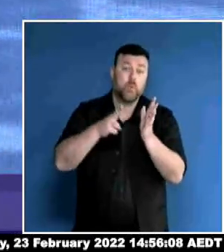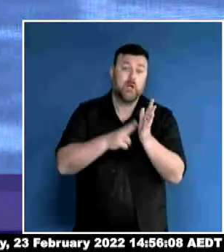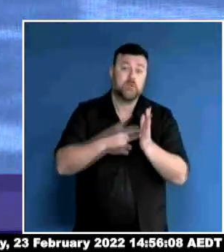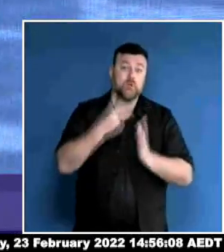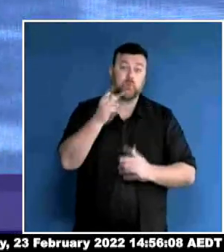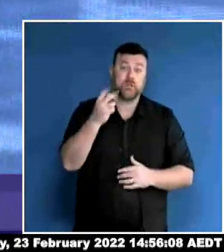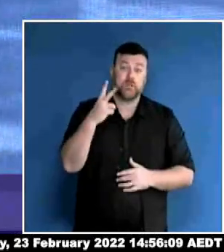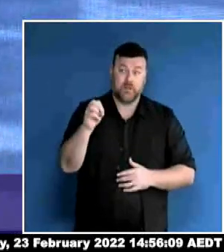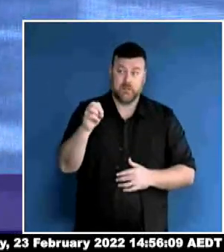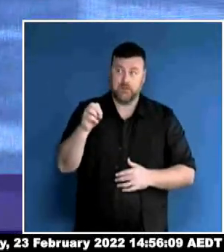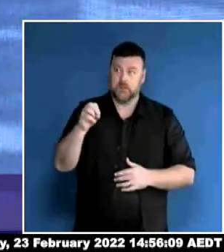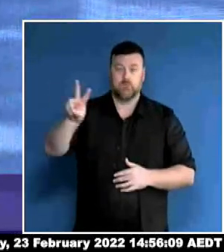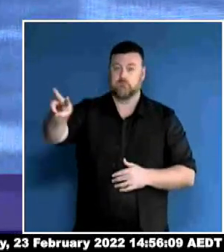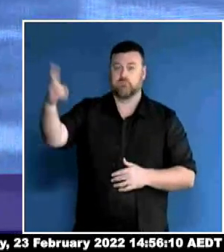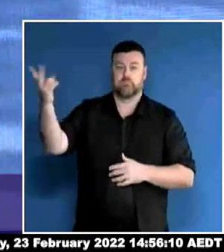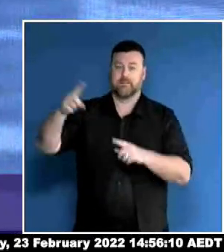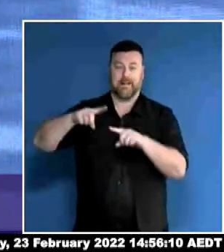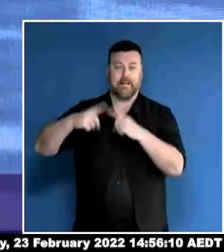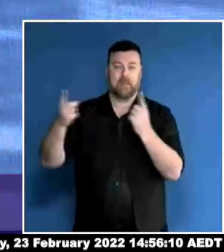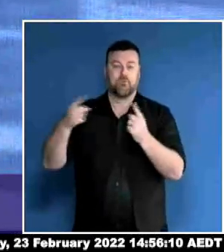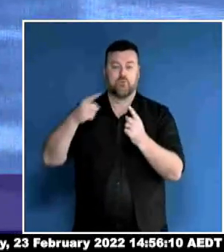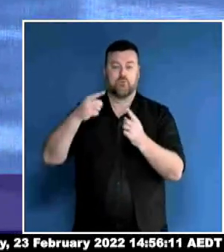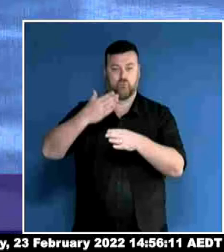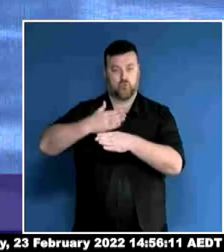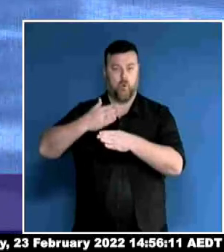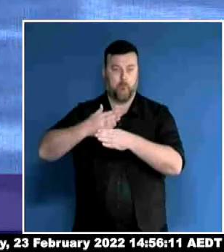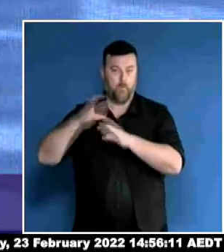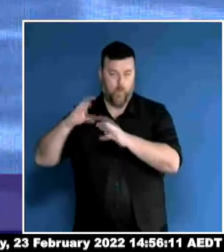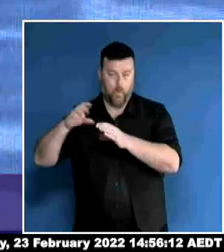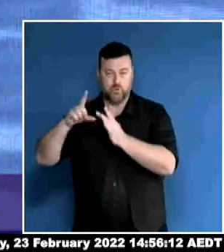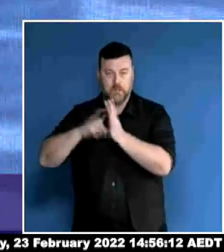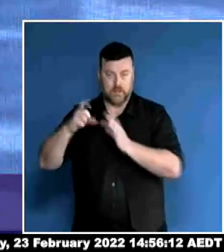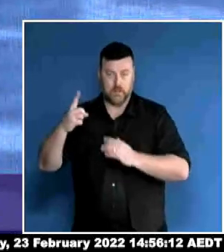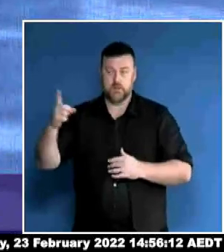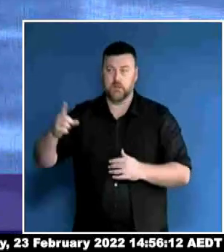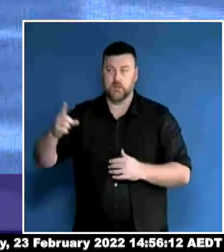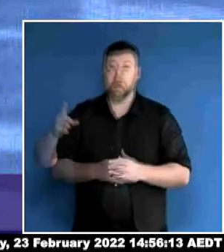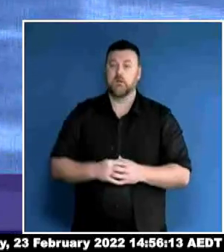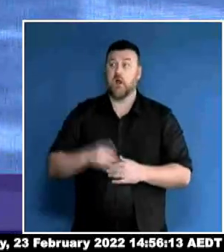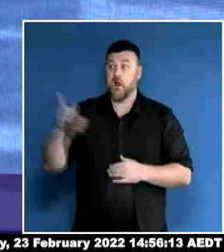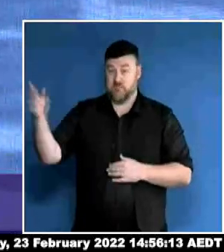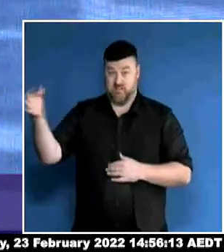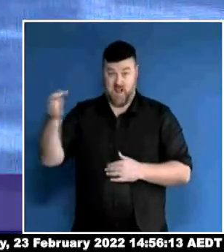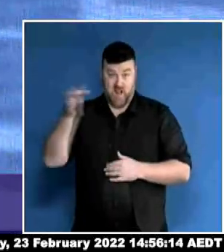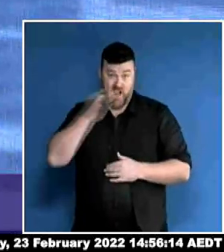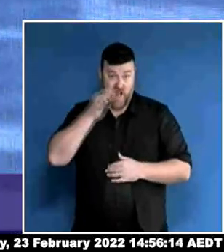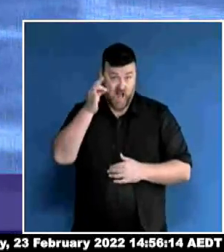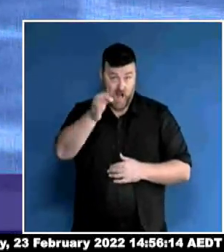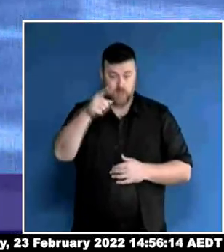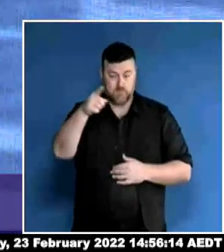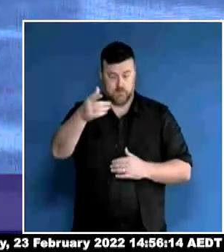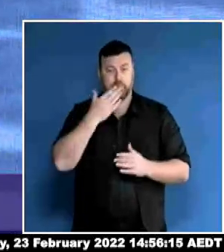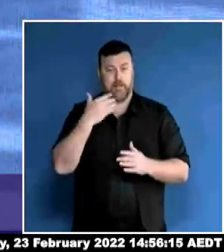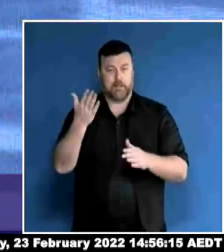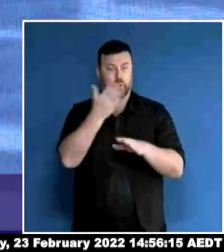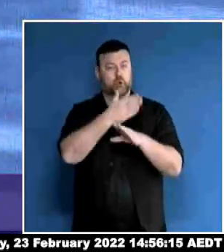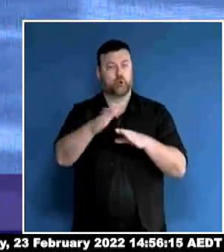job plan. So this is January 2020. And you refused to sign the job plan at that time.